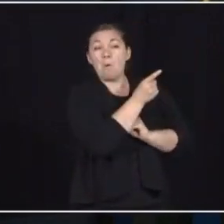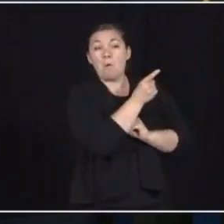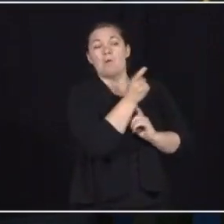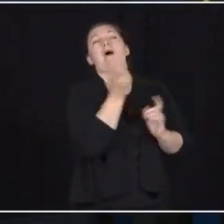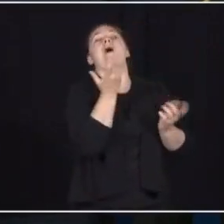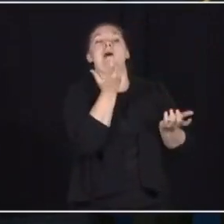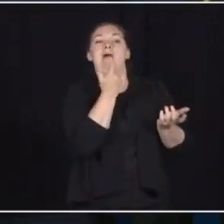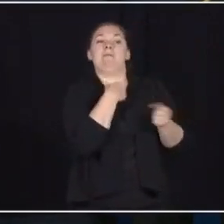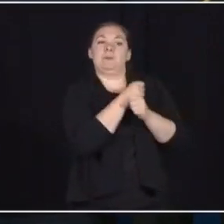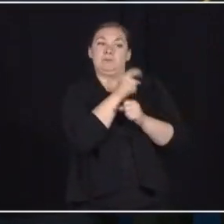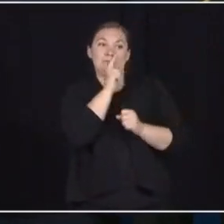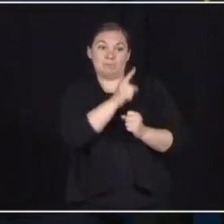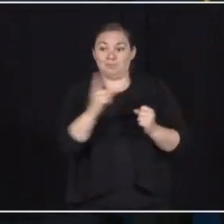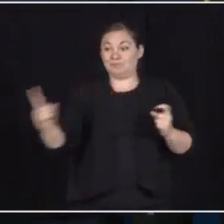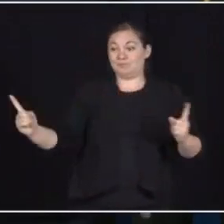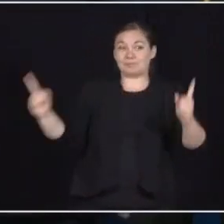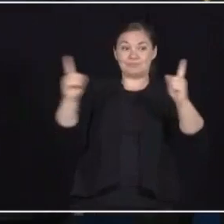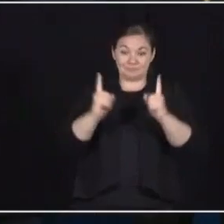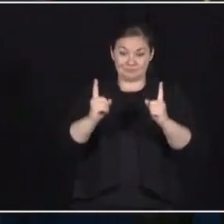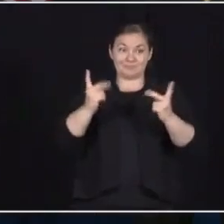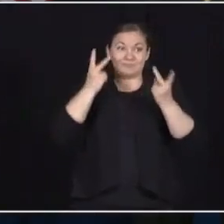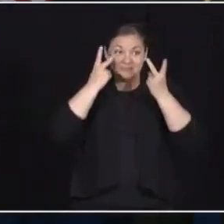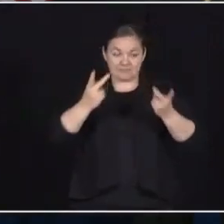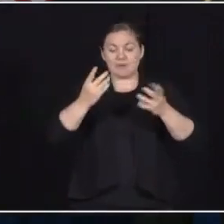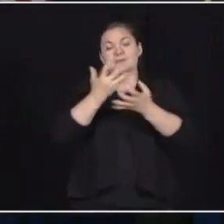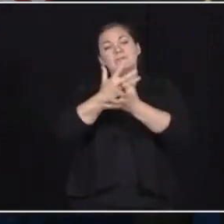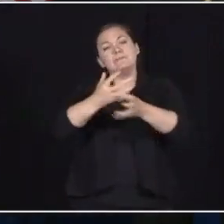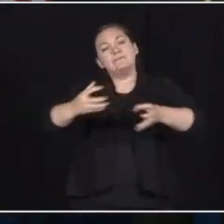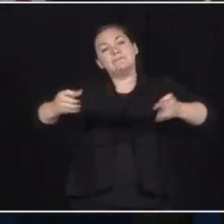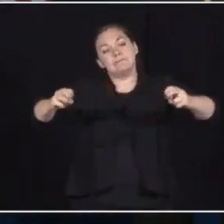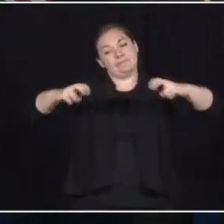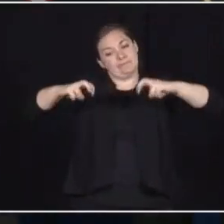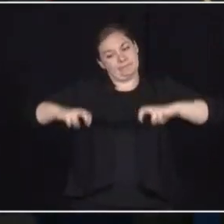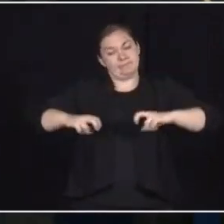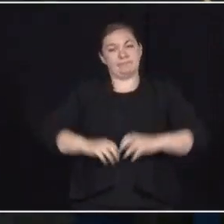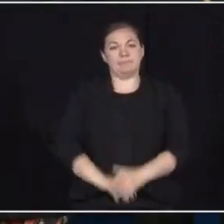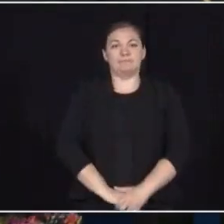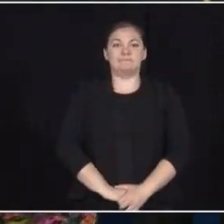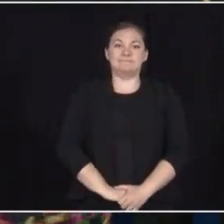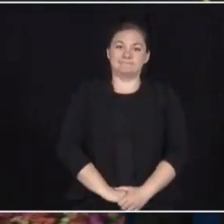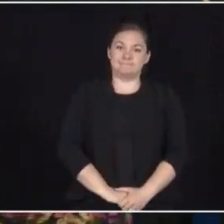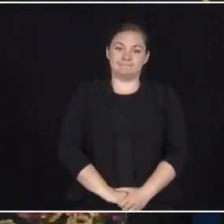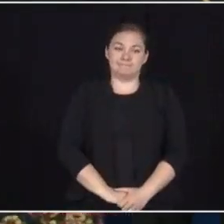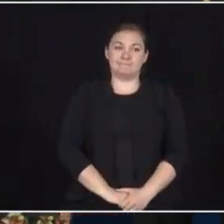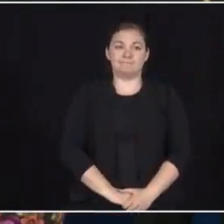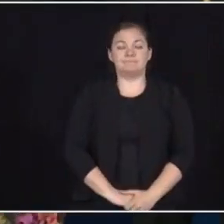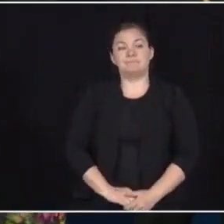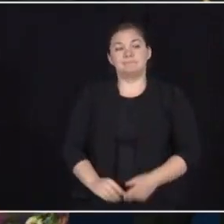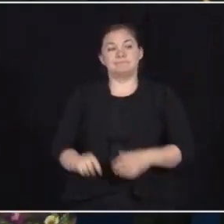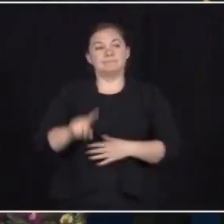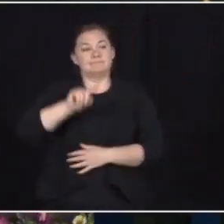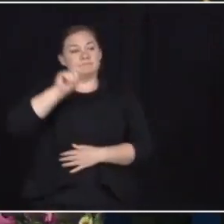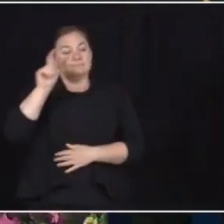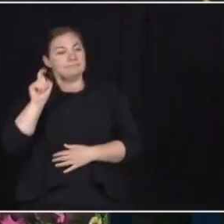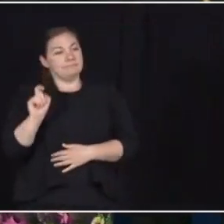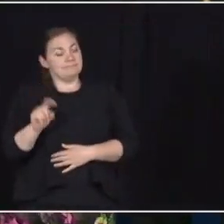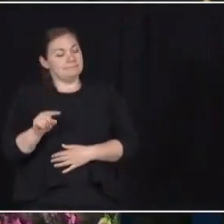of the disease and they want to make sure that family members can see each other in the safest way possible. Next question.